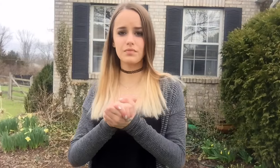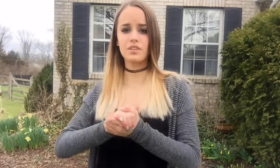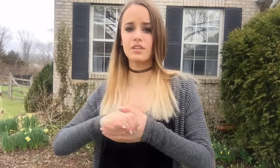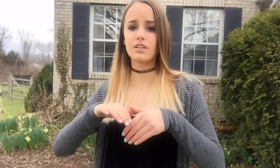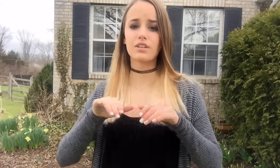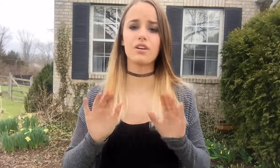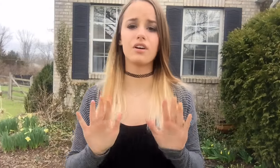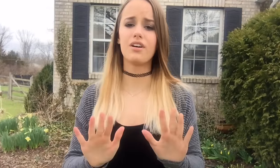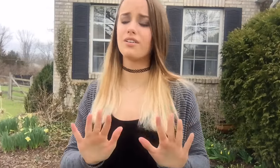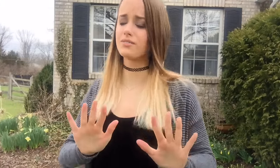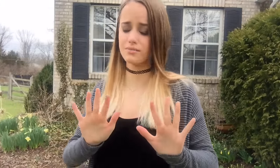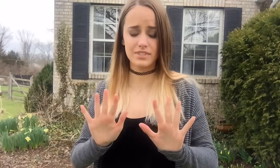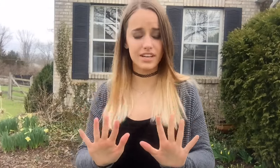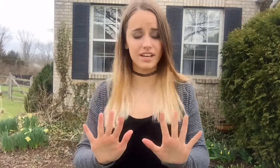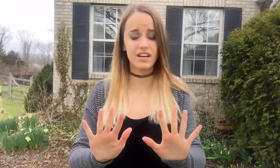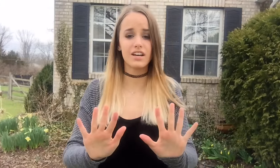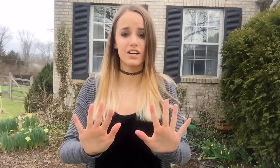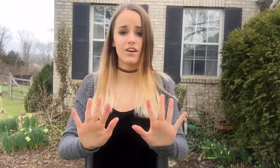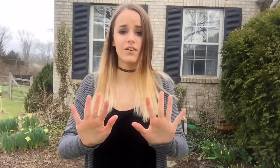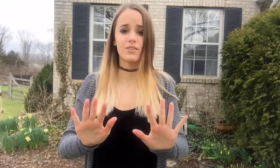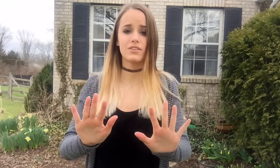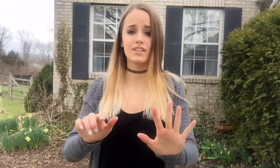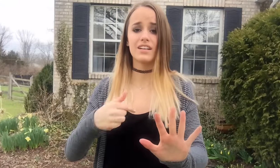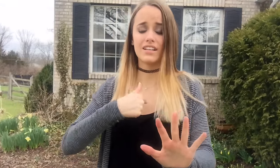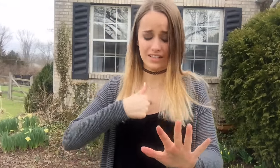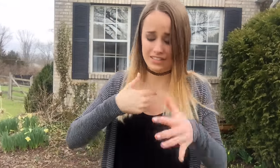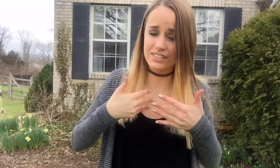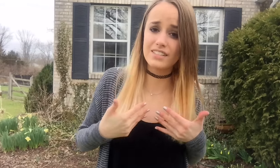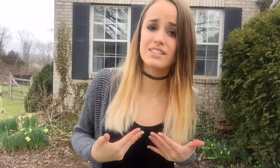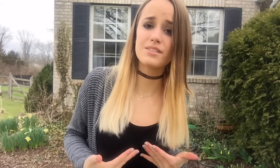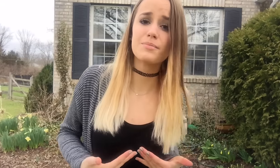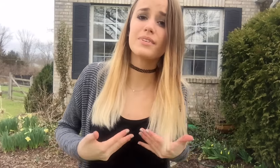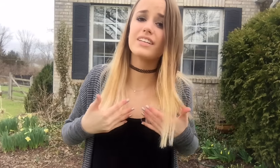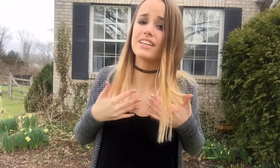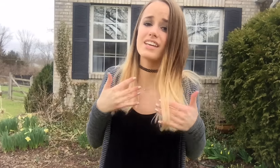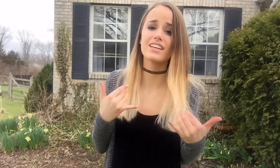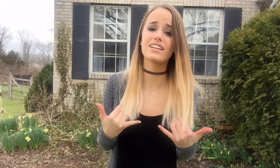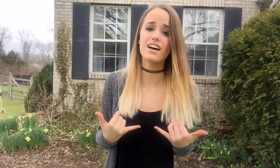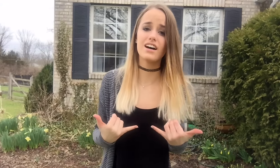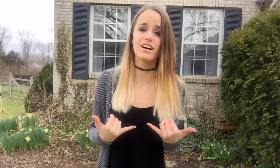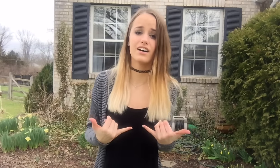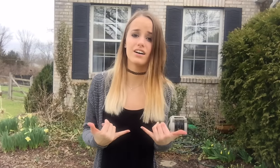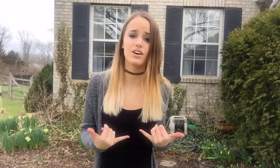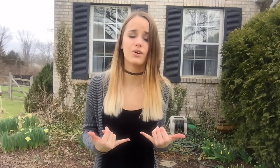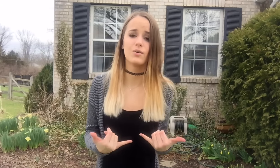Calm down This is me now